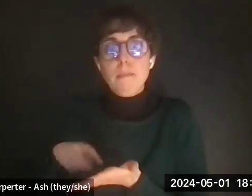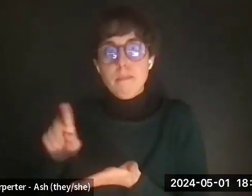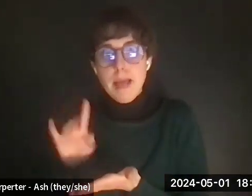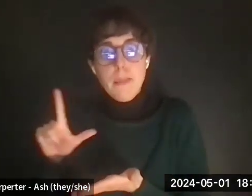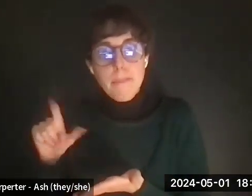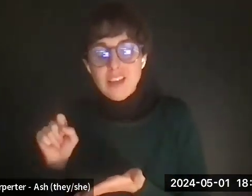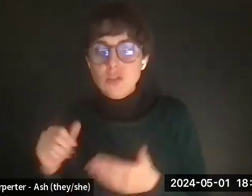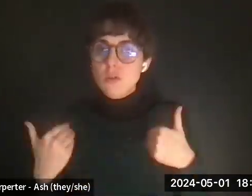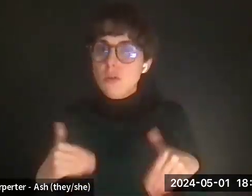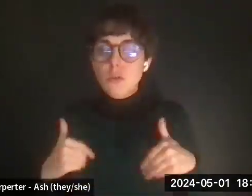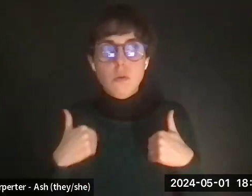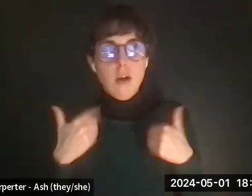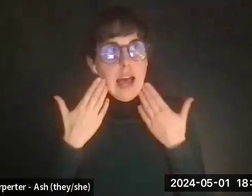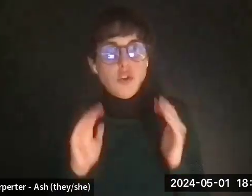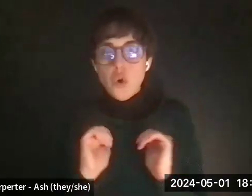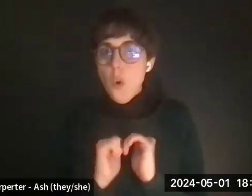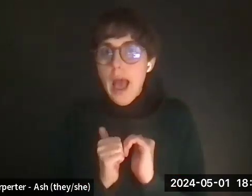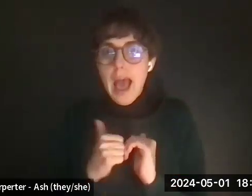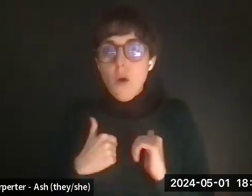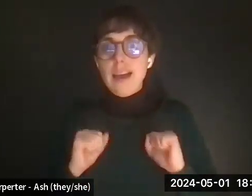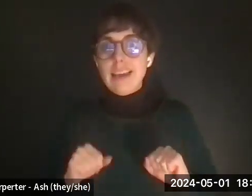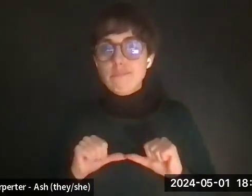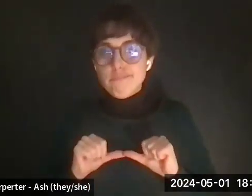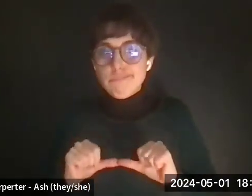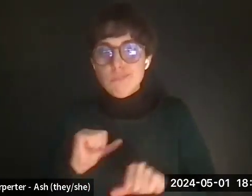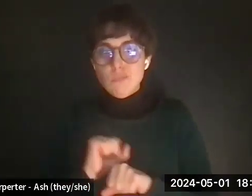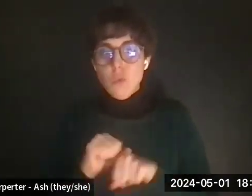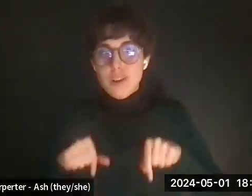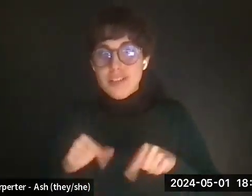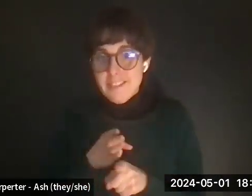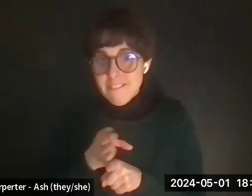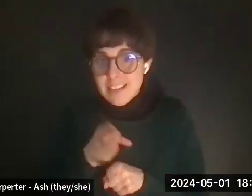And, and I think when it comes to supervision, there should really be limits on